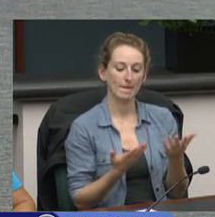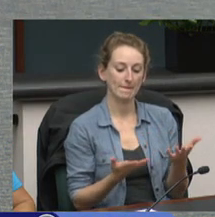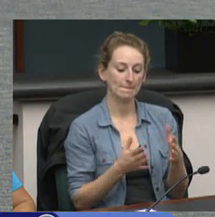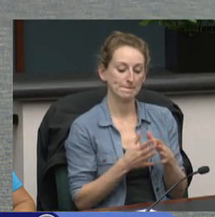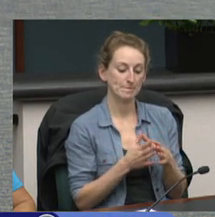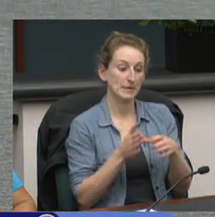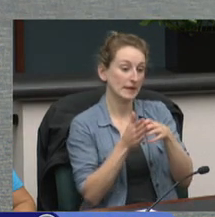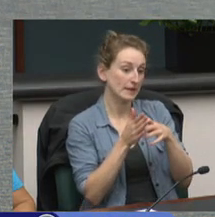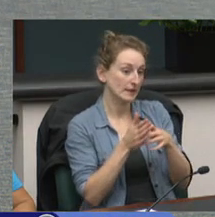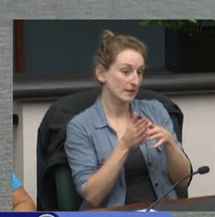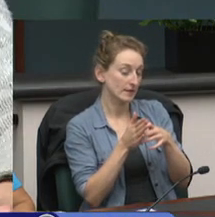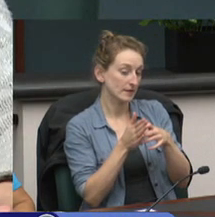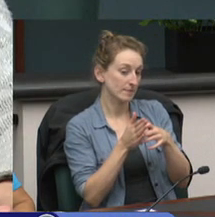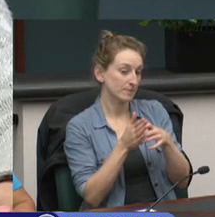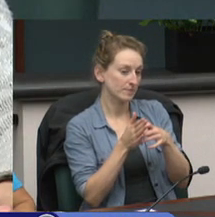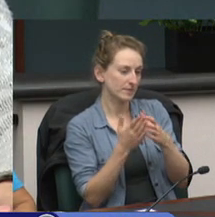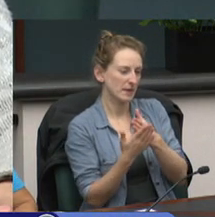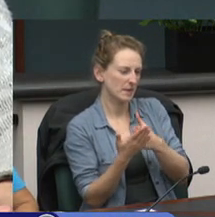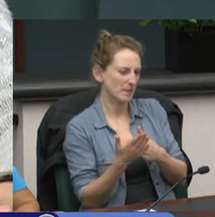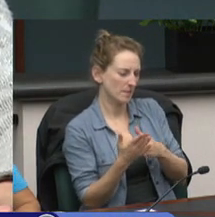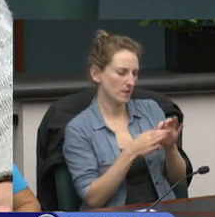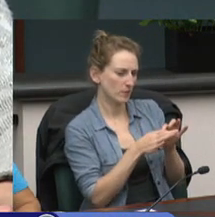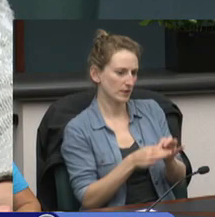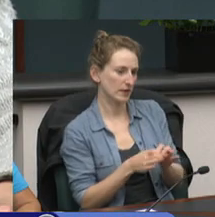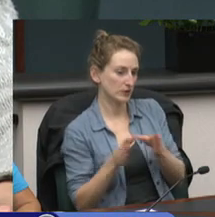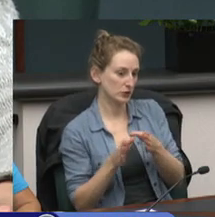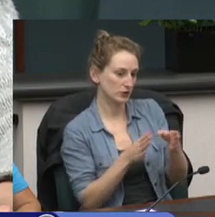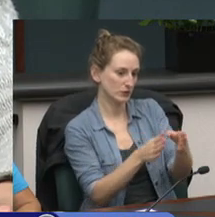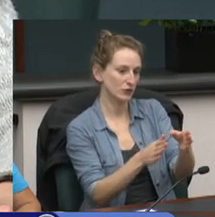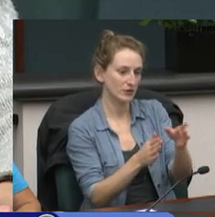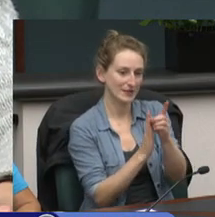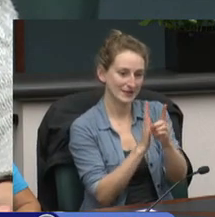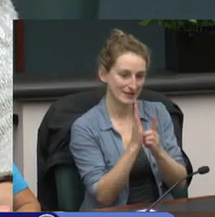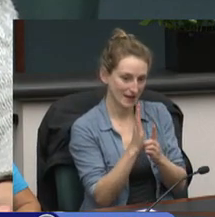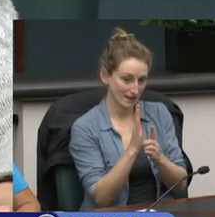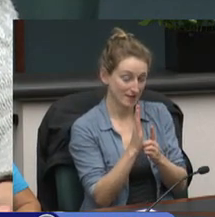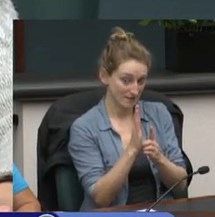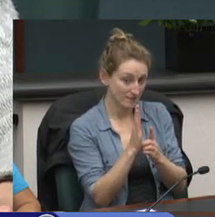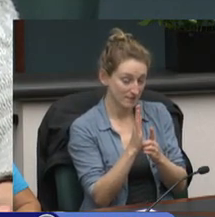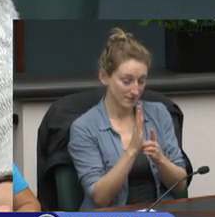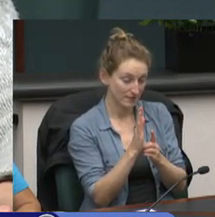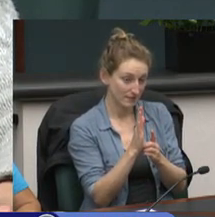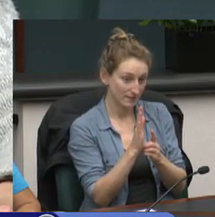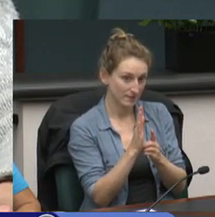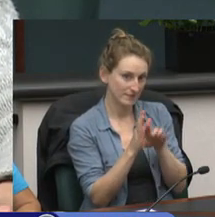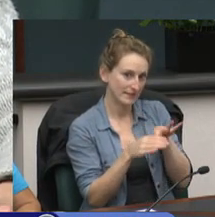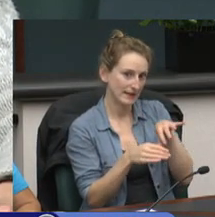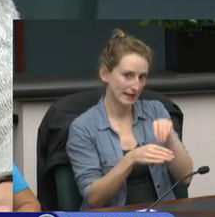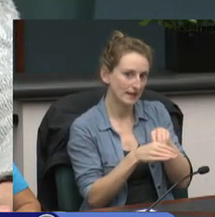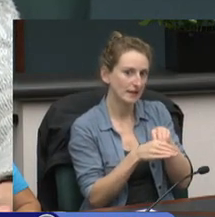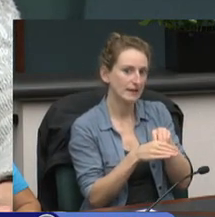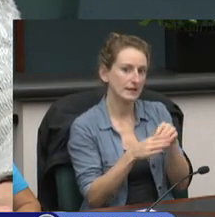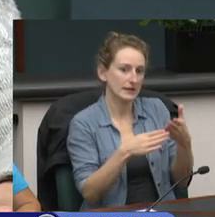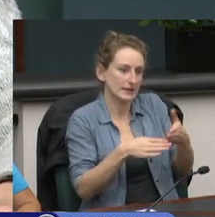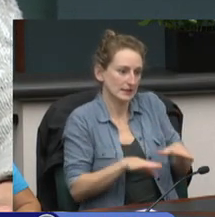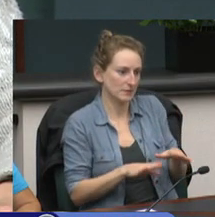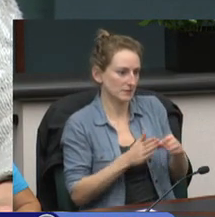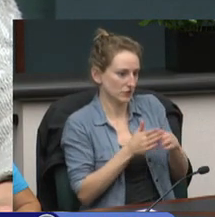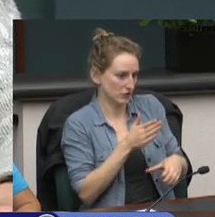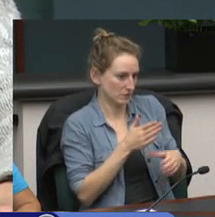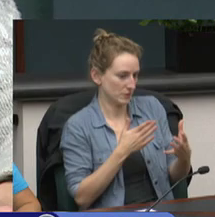about street design which is part of subdivision chapter there's this thing